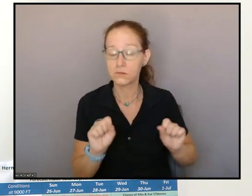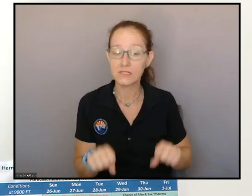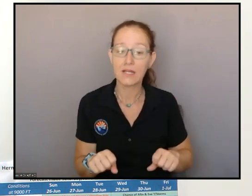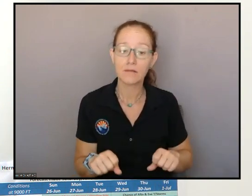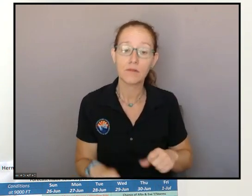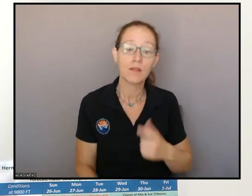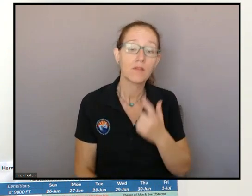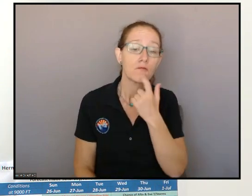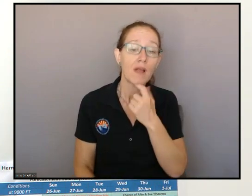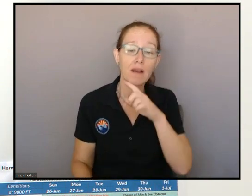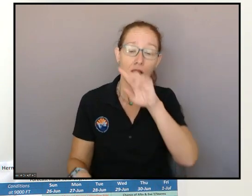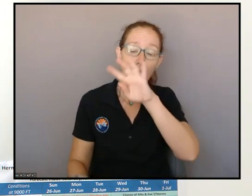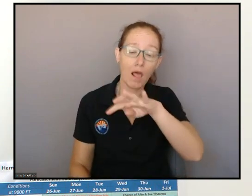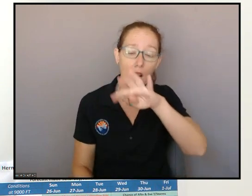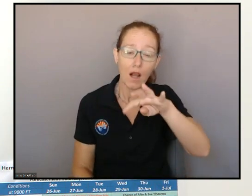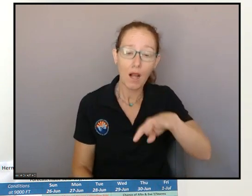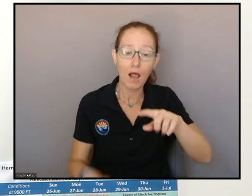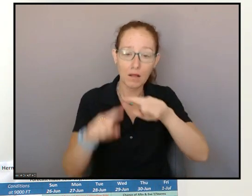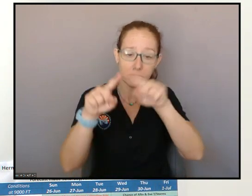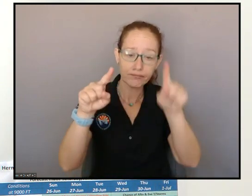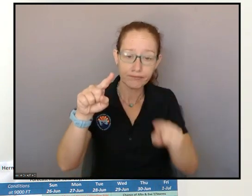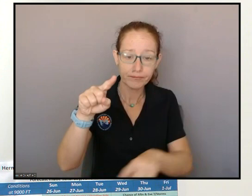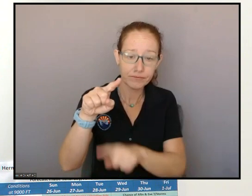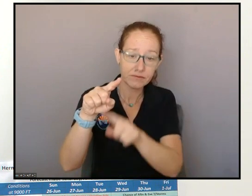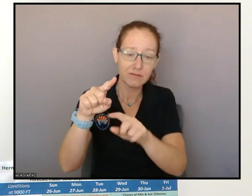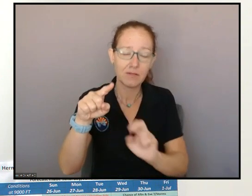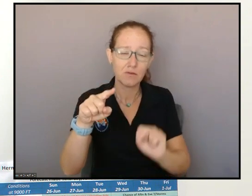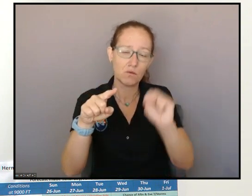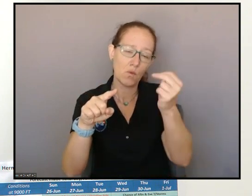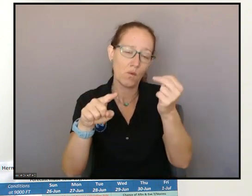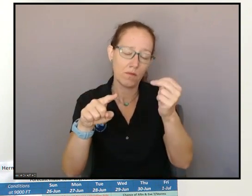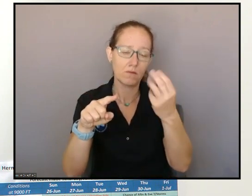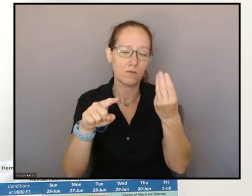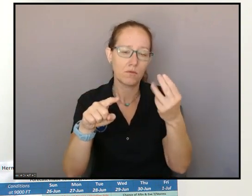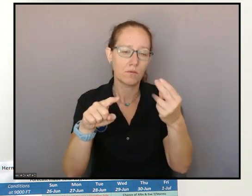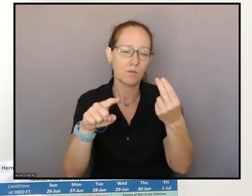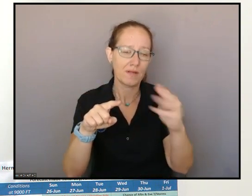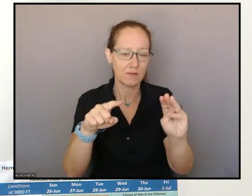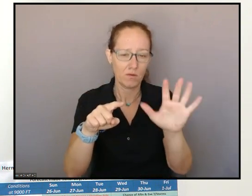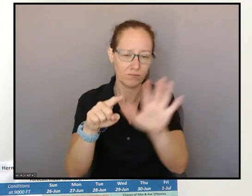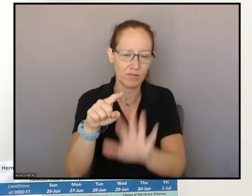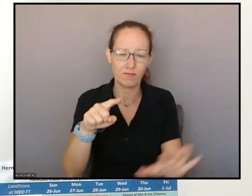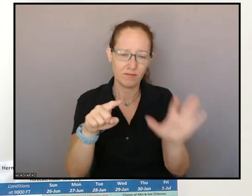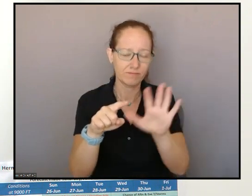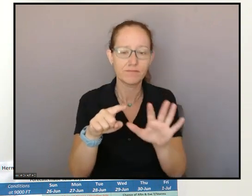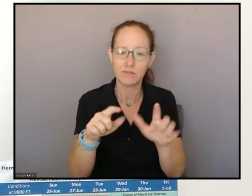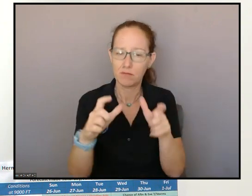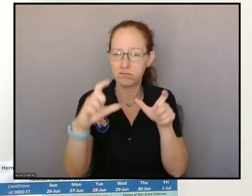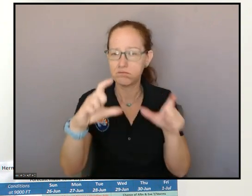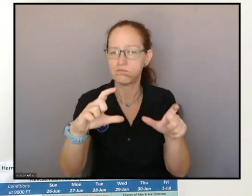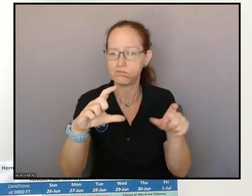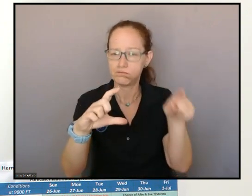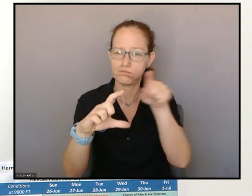large area of Northern New Mexico. So you know, it's a pretty large area we areexpecting some moderate to heavy